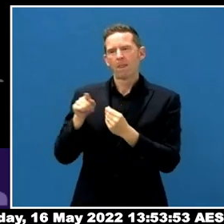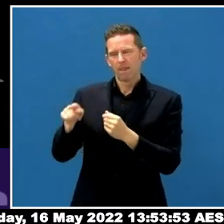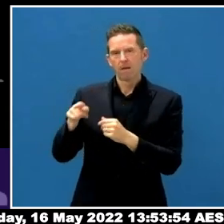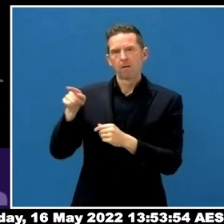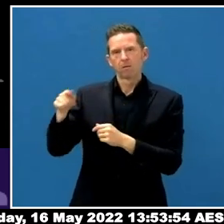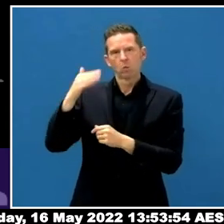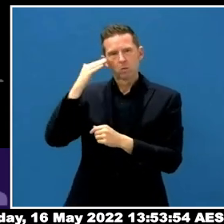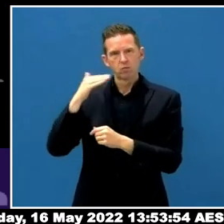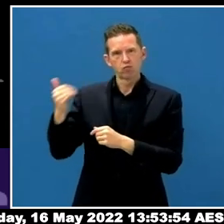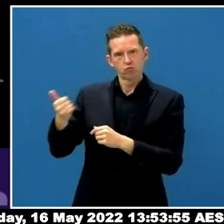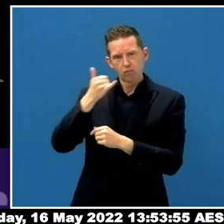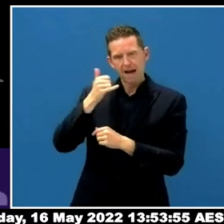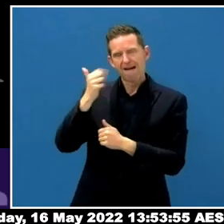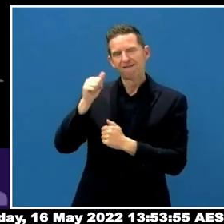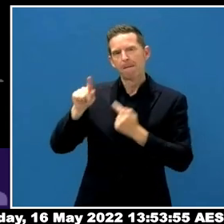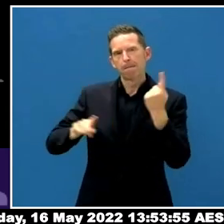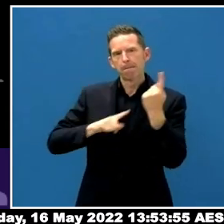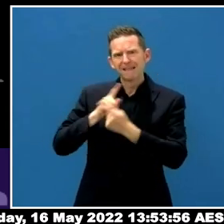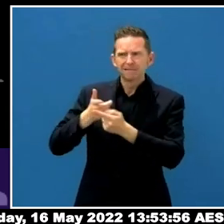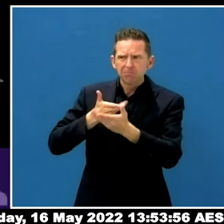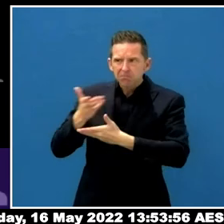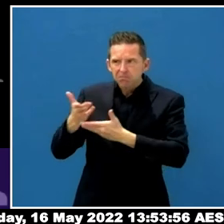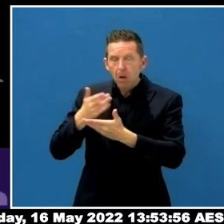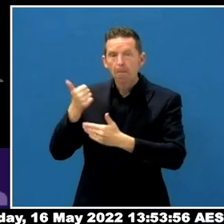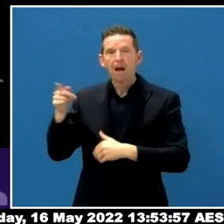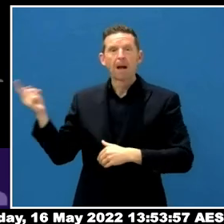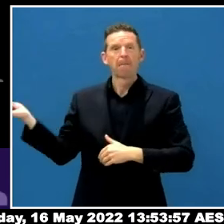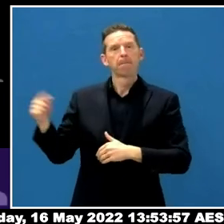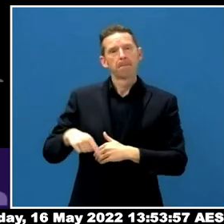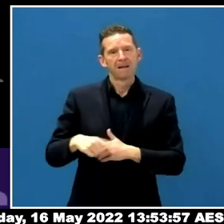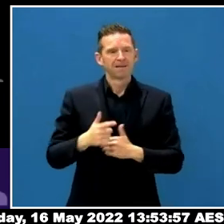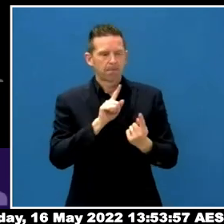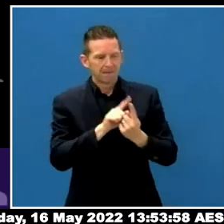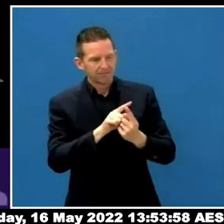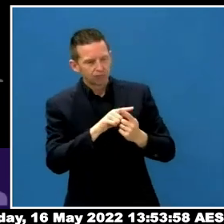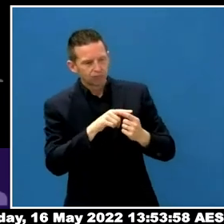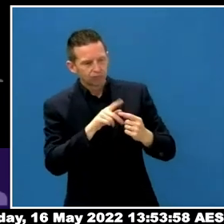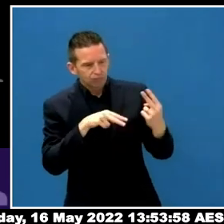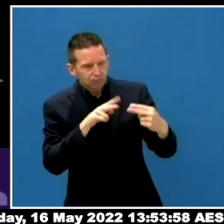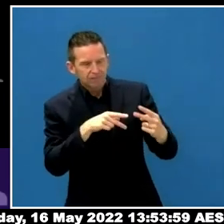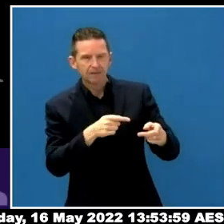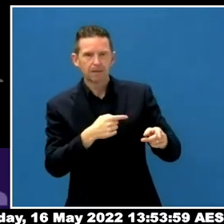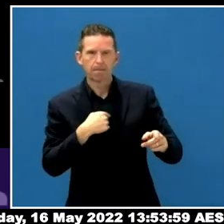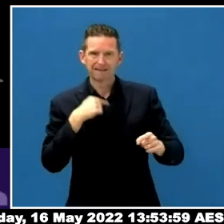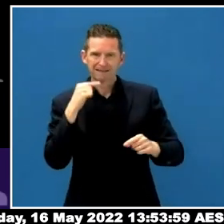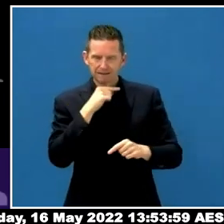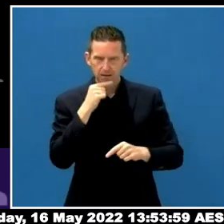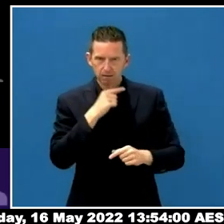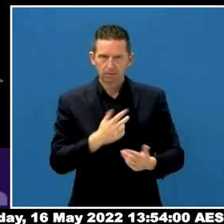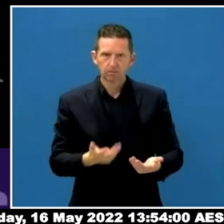then she came over and met Simon and we were integrating him back into - it was the new